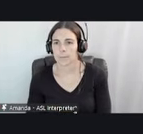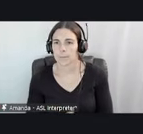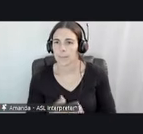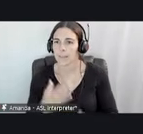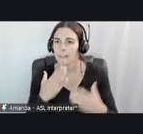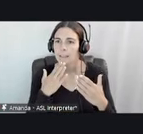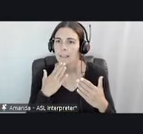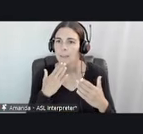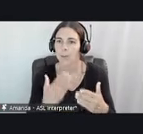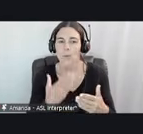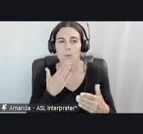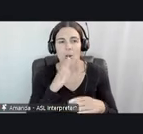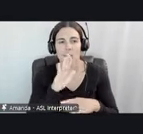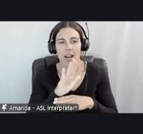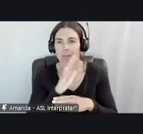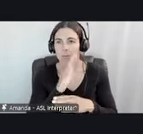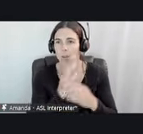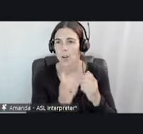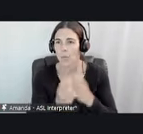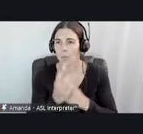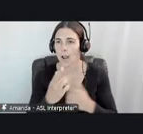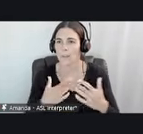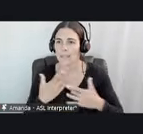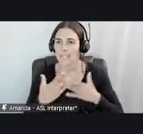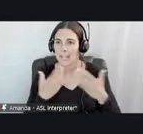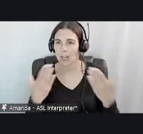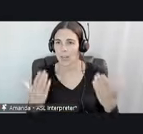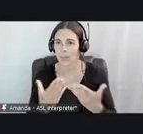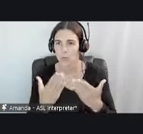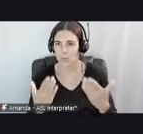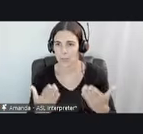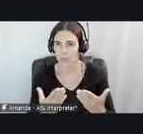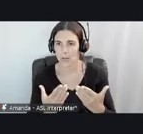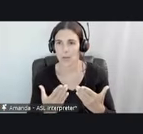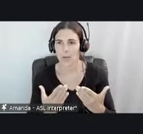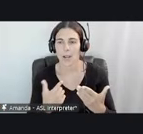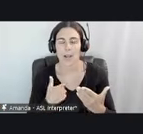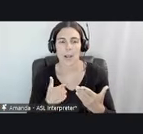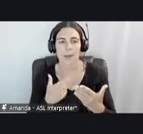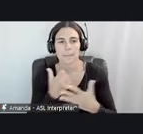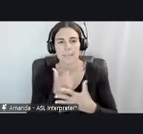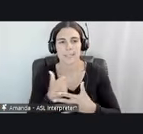everyone. Thrilled to be with you today. Haley Sink. I serve as senior vice president of strategy